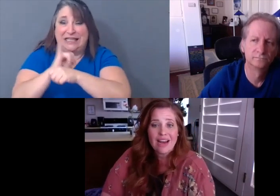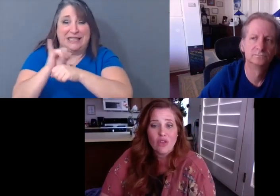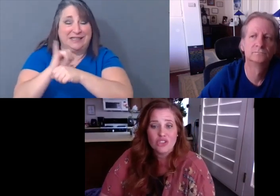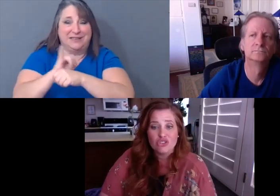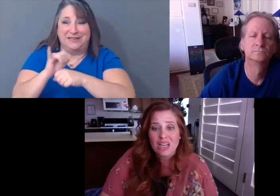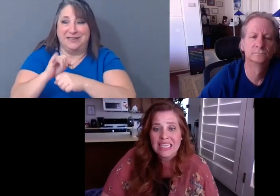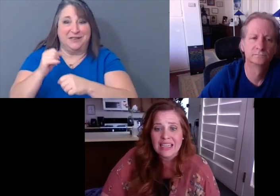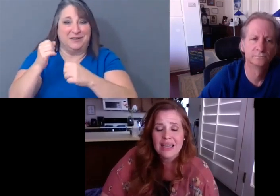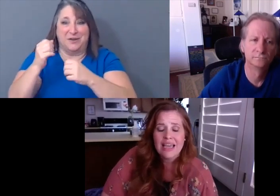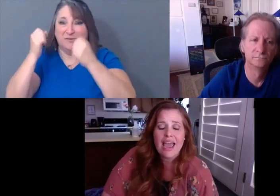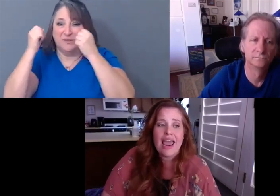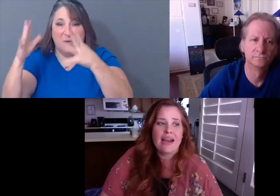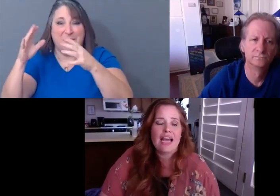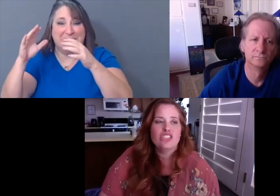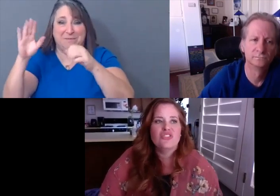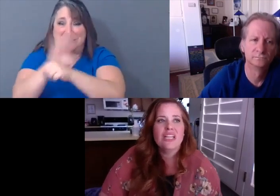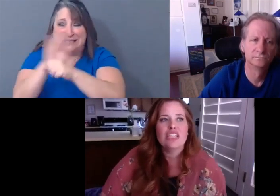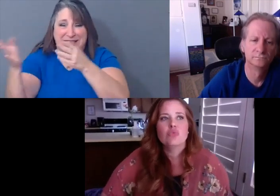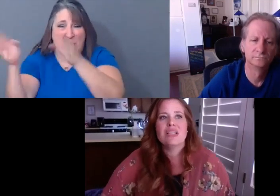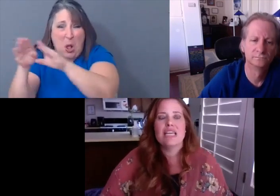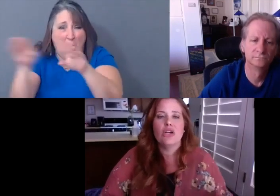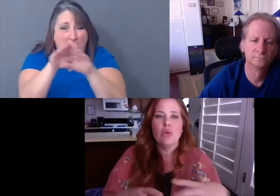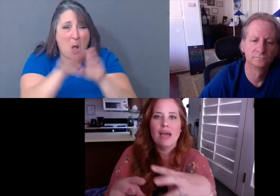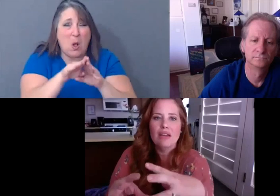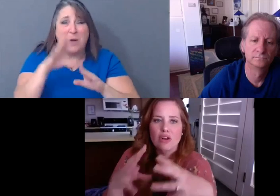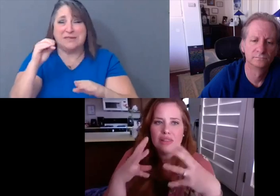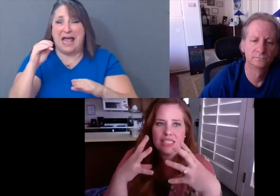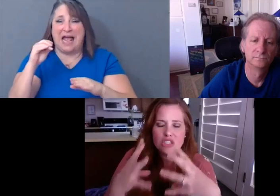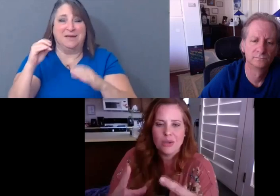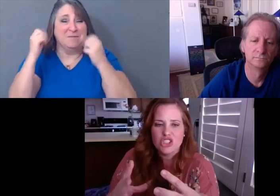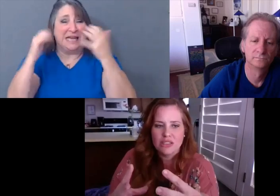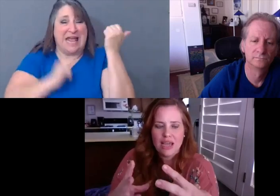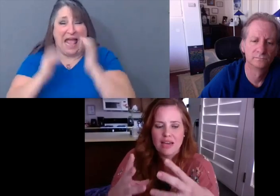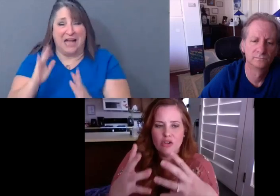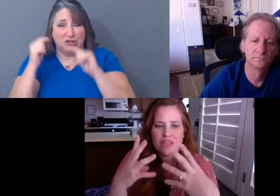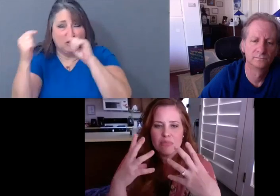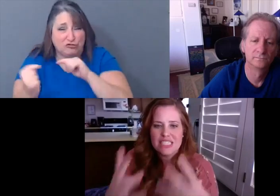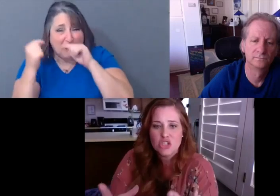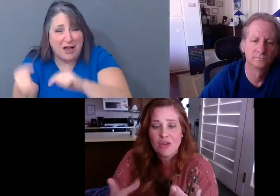right now they're struggling. And, I just feel like I just want to say, you know what, if you're in my situation and if you're in that position,